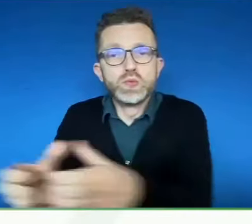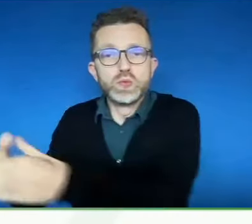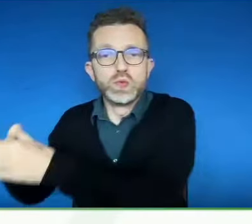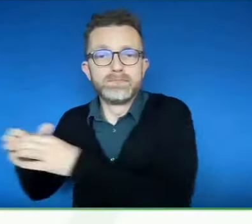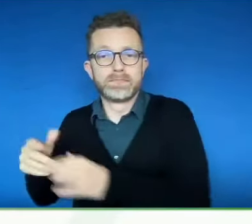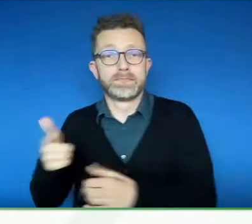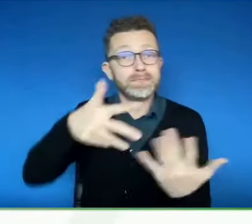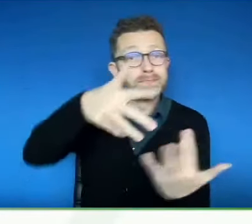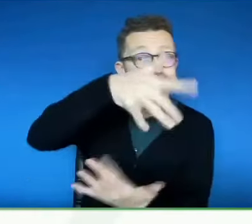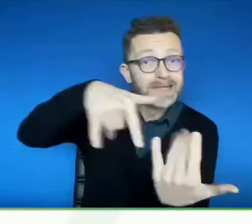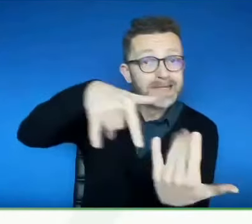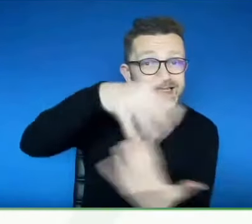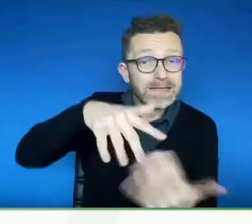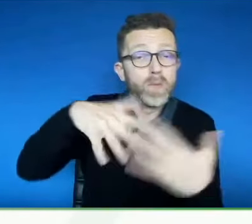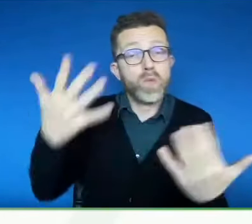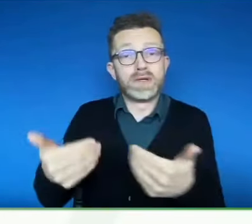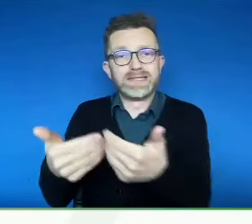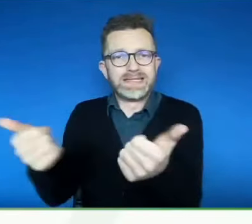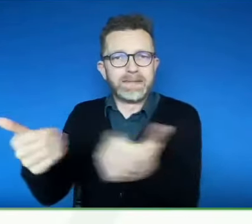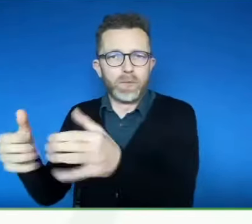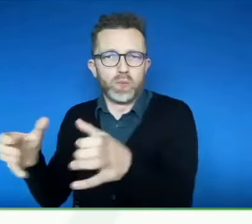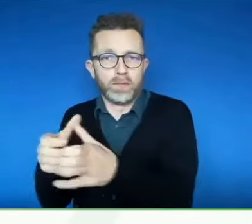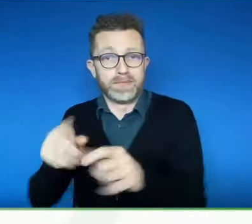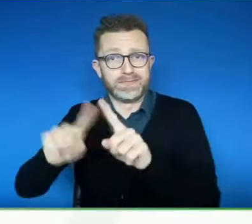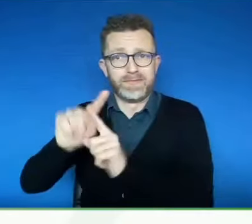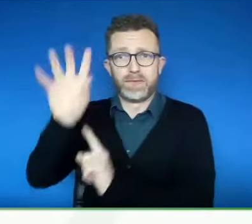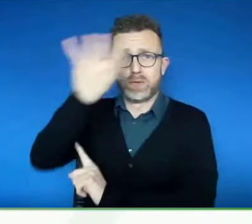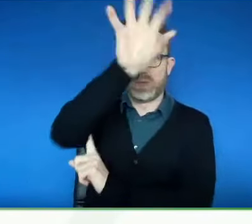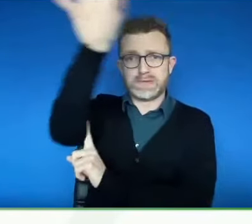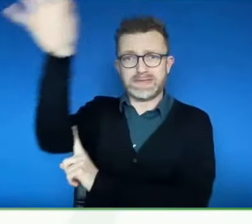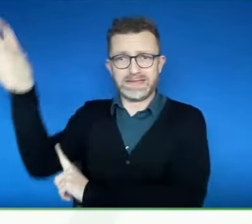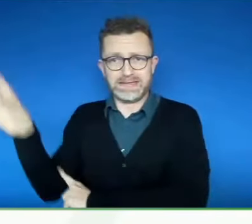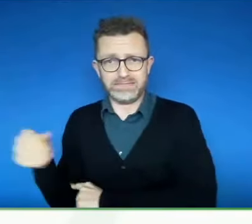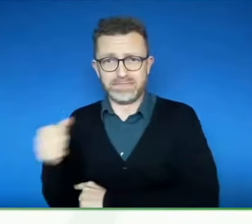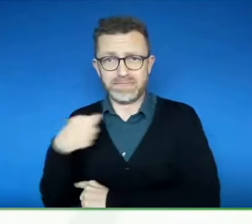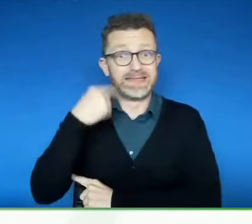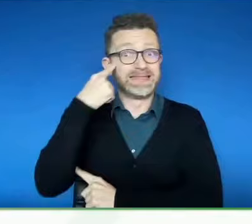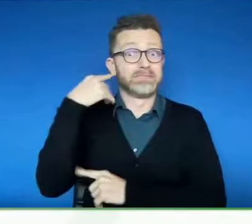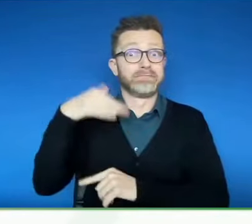networks of people with disability do not always have and the results have been impressive.